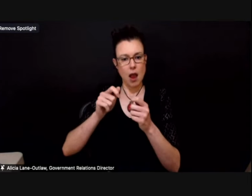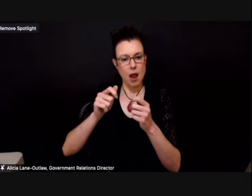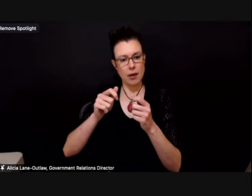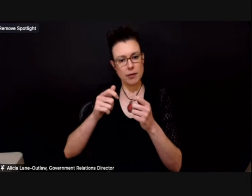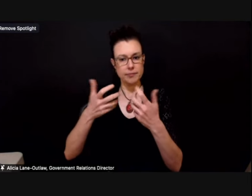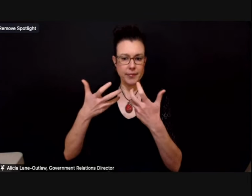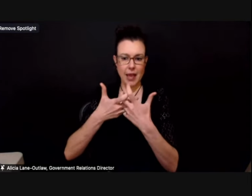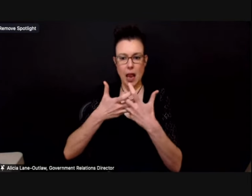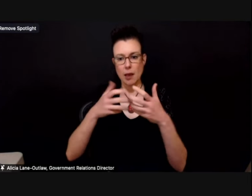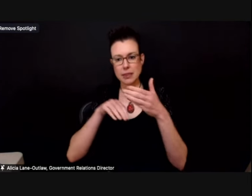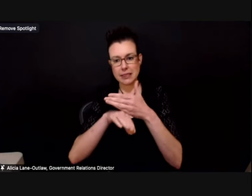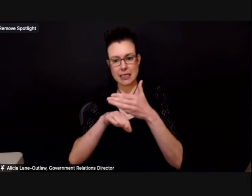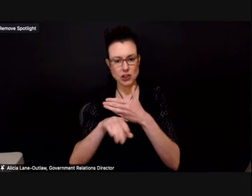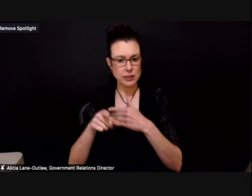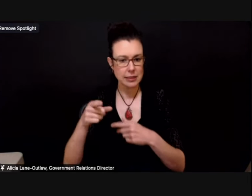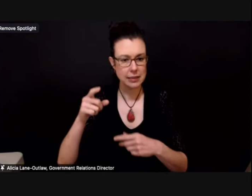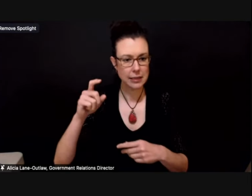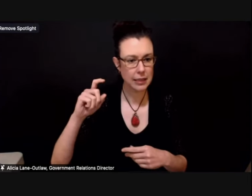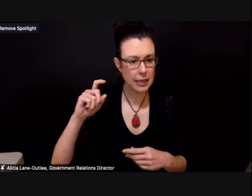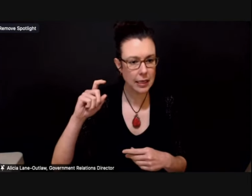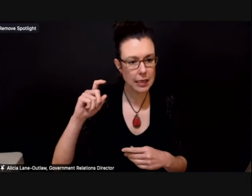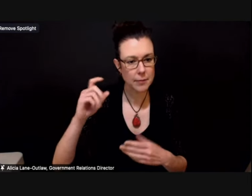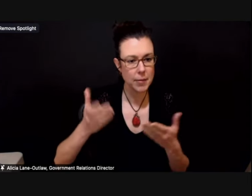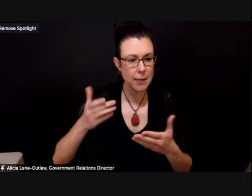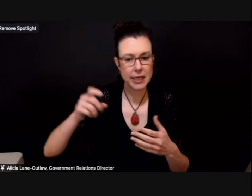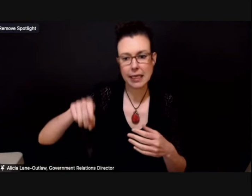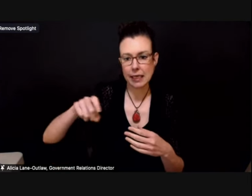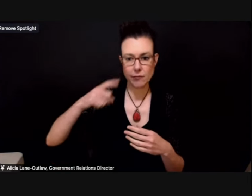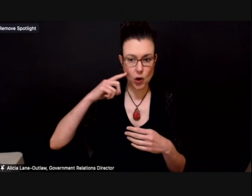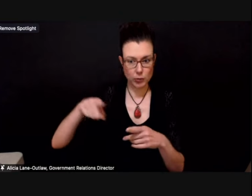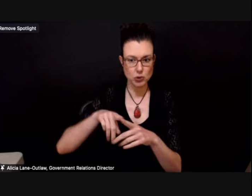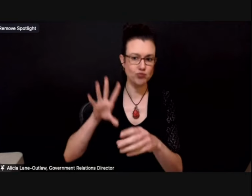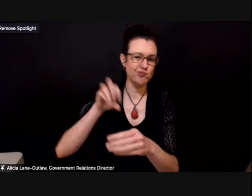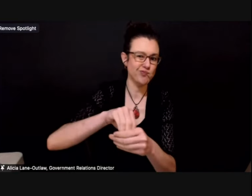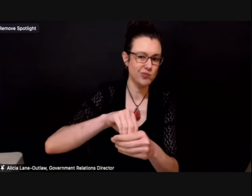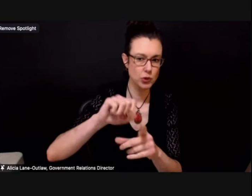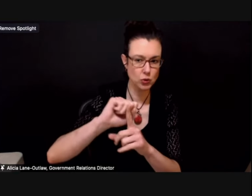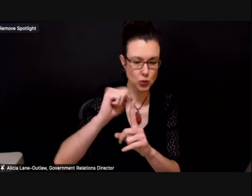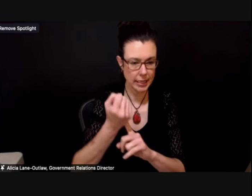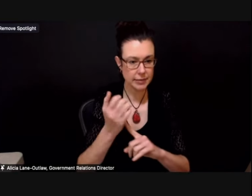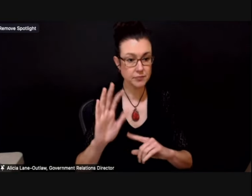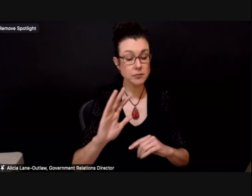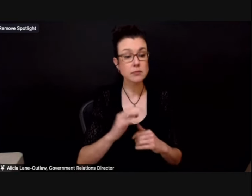that may be needed for them to participate in society.